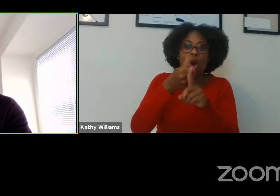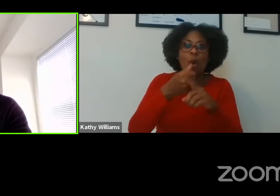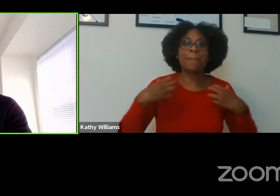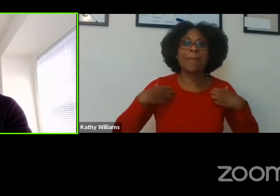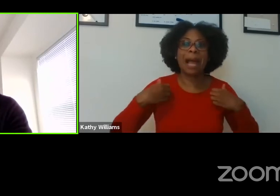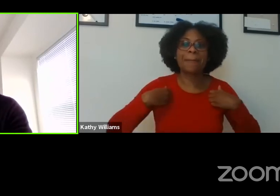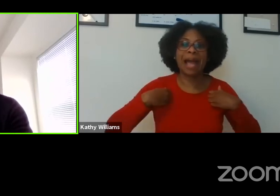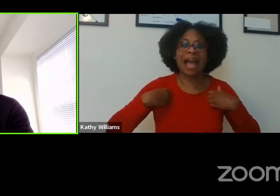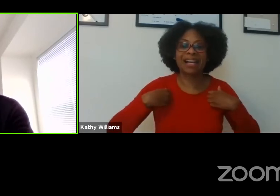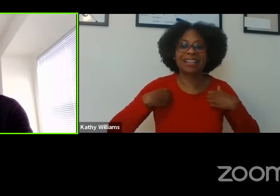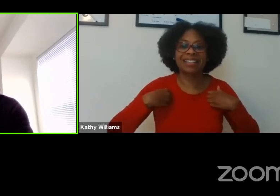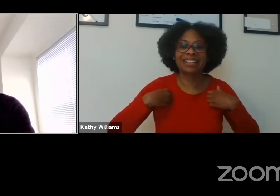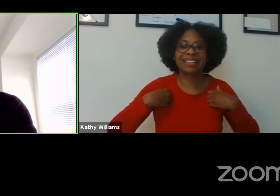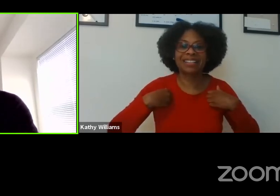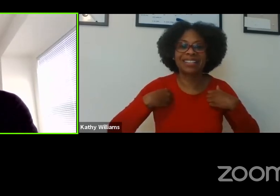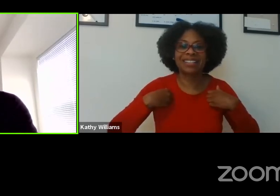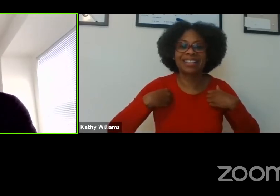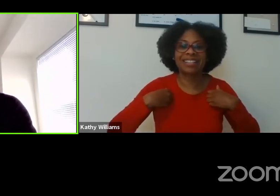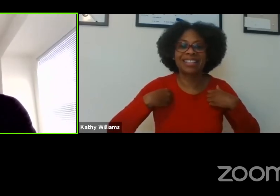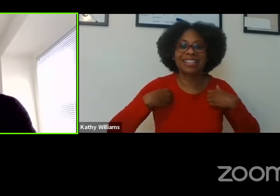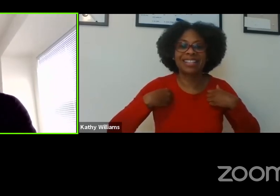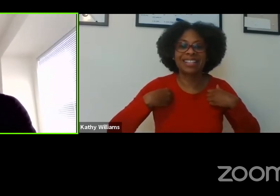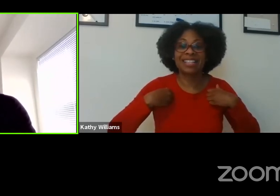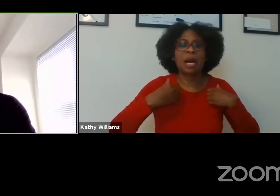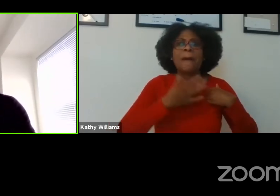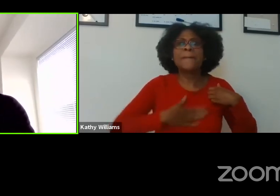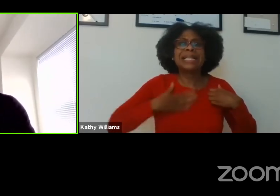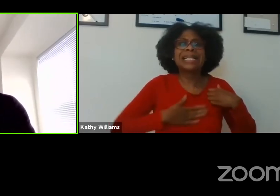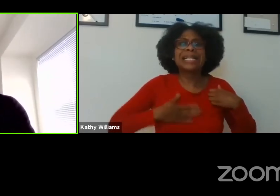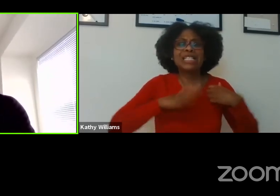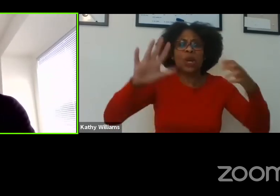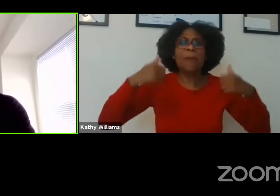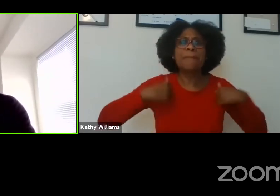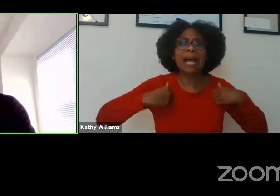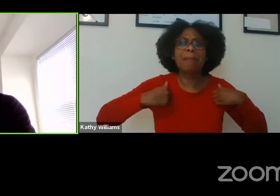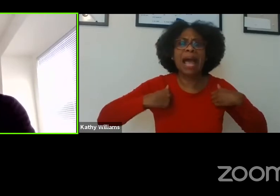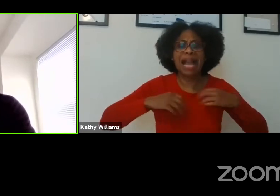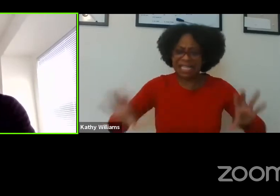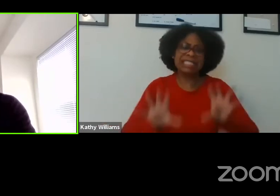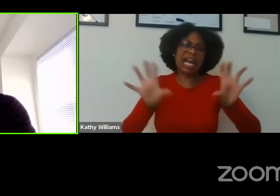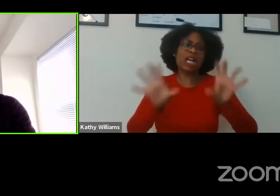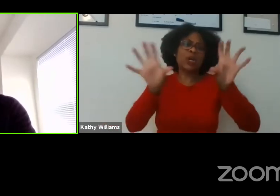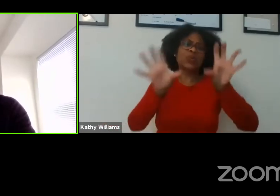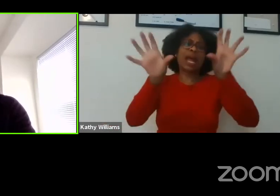So you can decorate. I employ you to decorate your backpack. Like close your eyes and imagine what